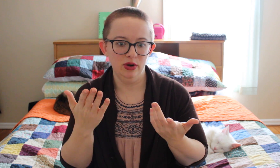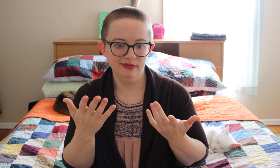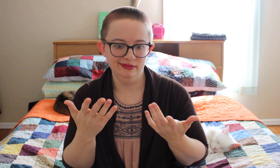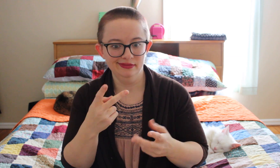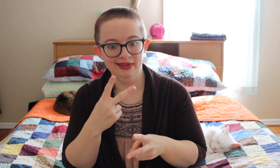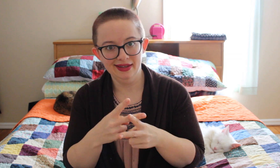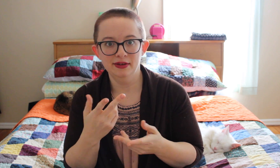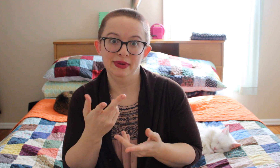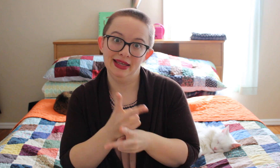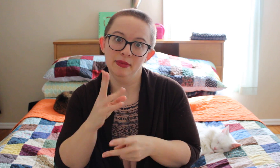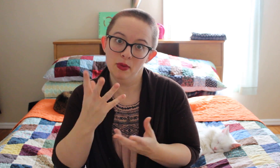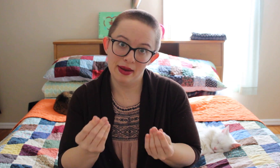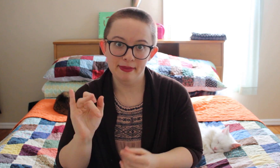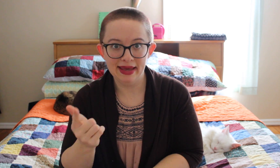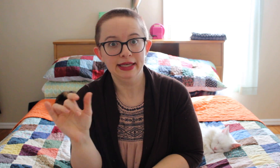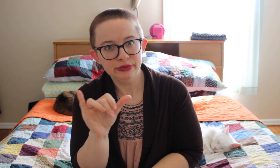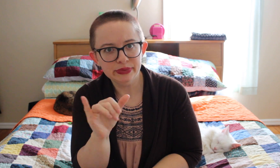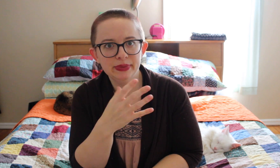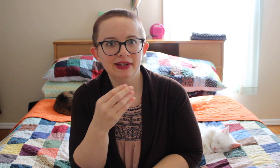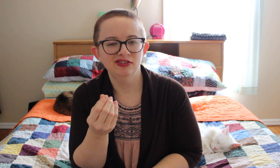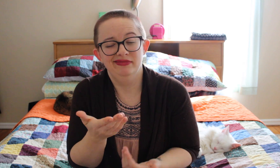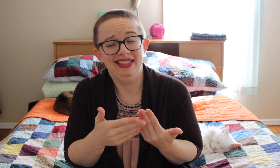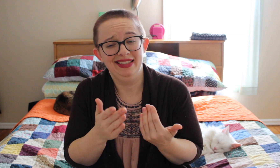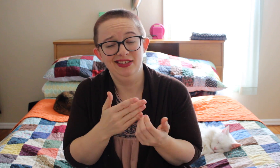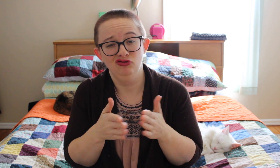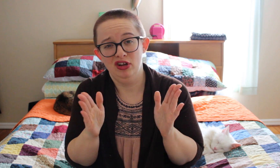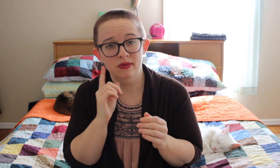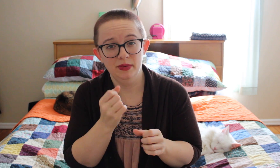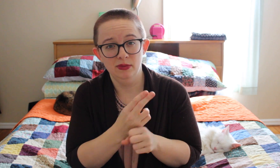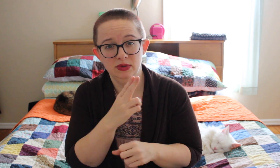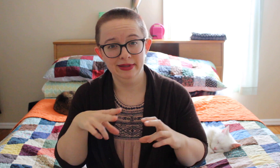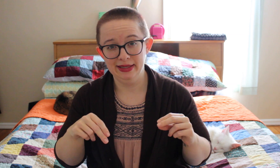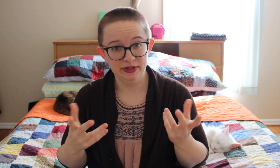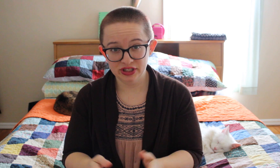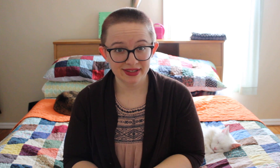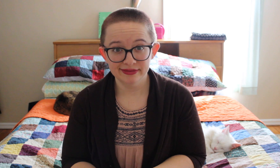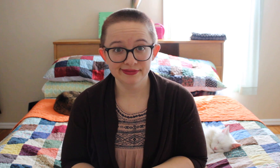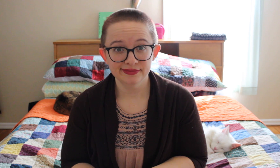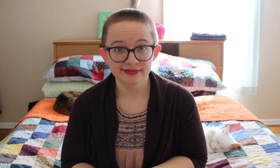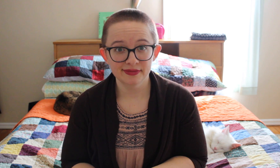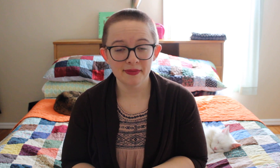You have to, you know, keep a wet bag in there as well. Plus just it's easy in general with disposable diapers.